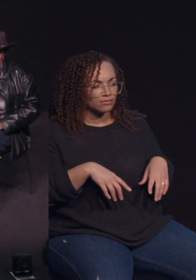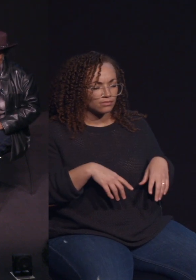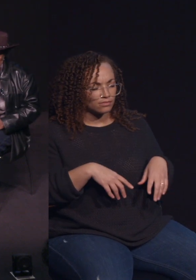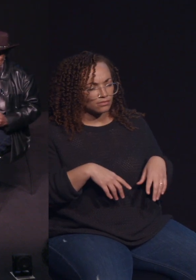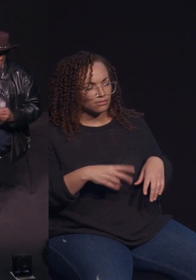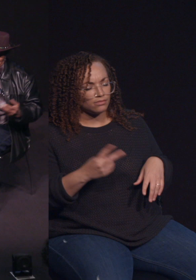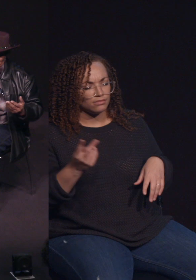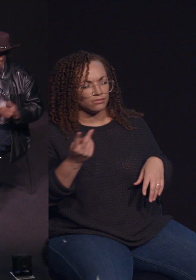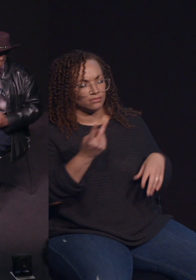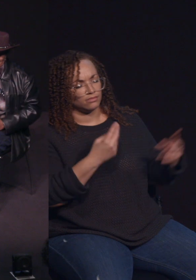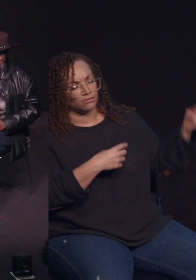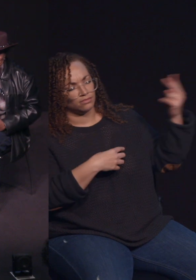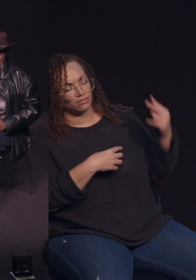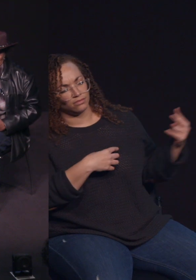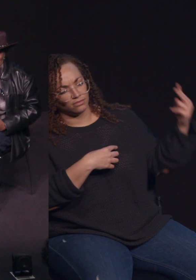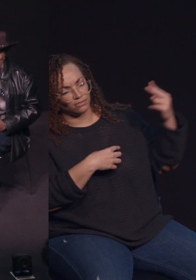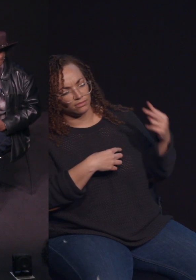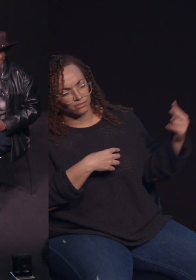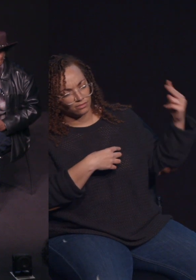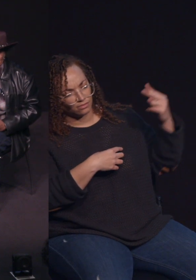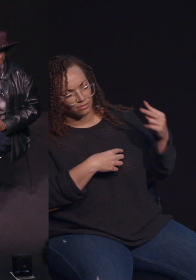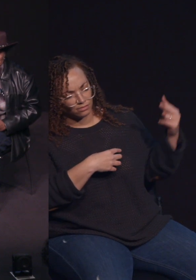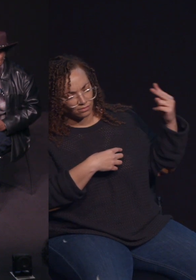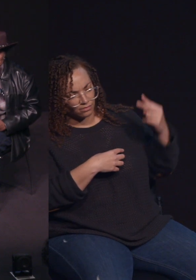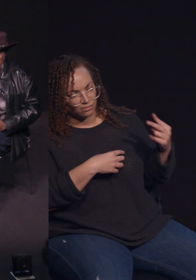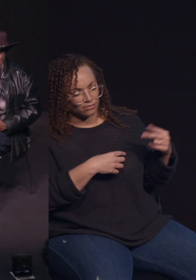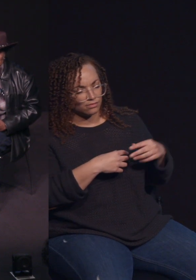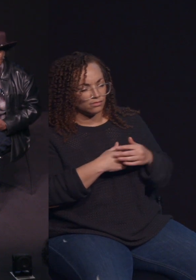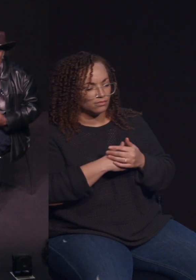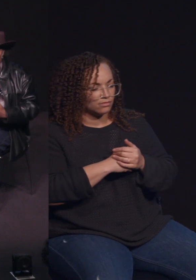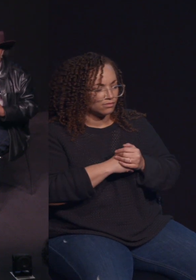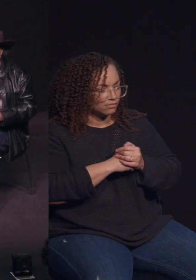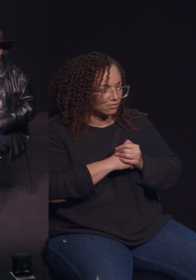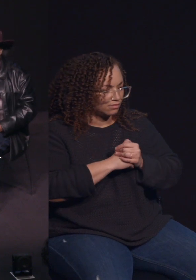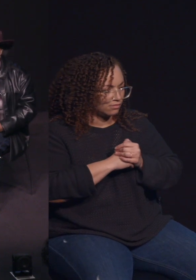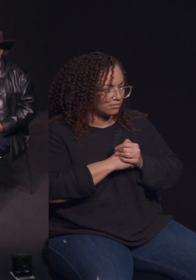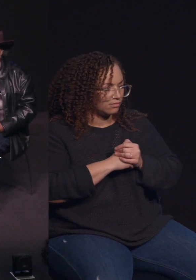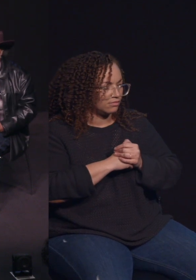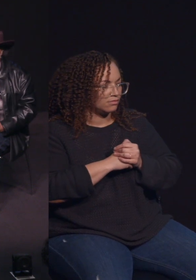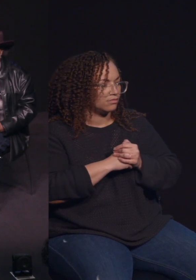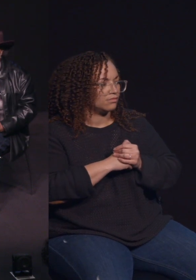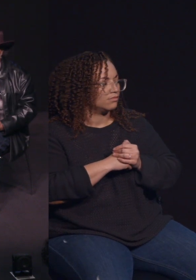I said, "Yeah, if--I know that." He says, "Let's stop at this store here."